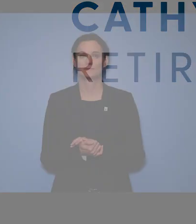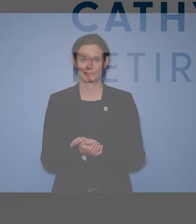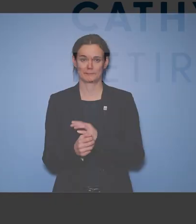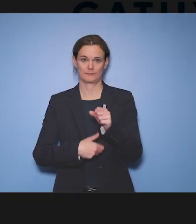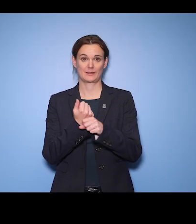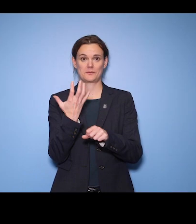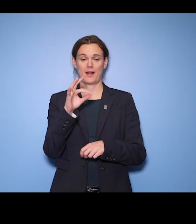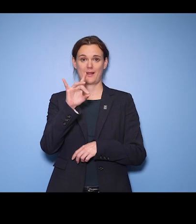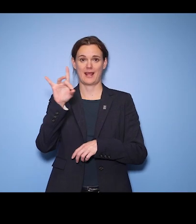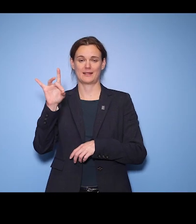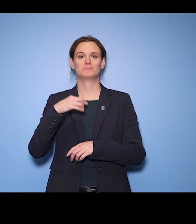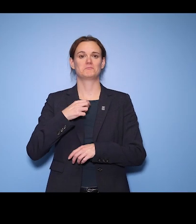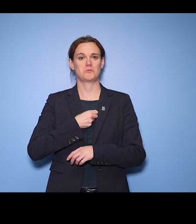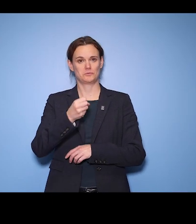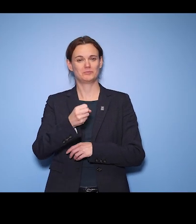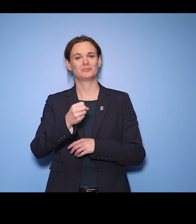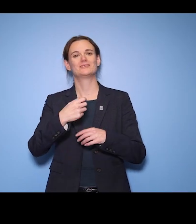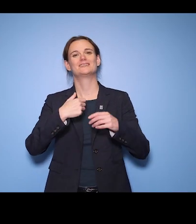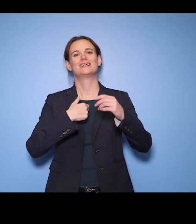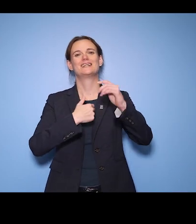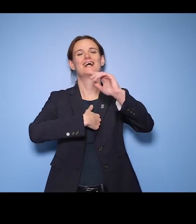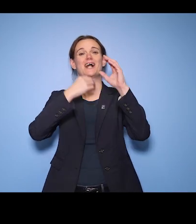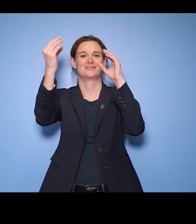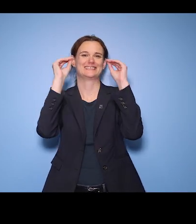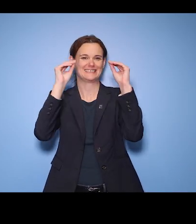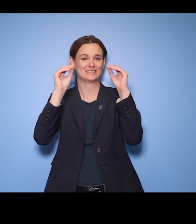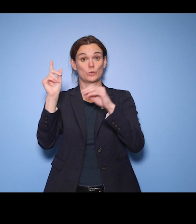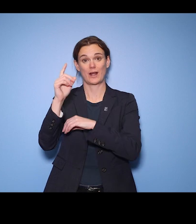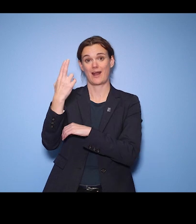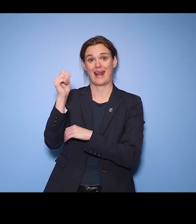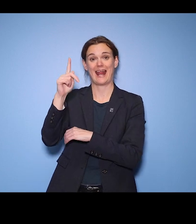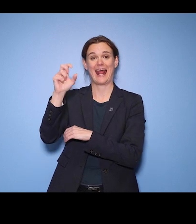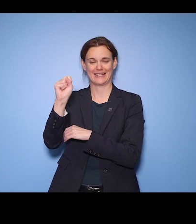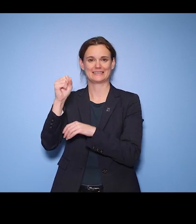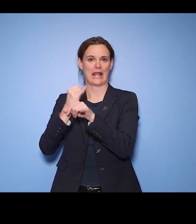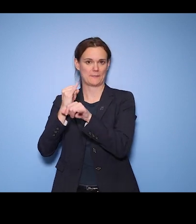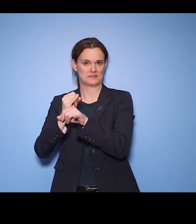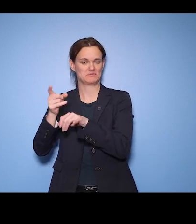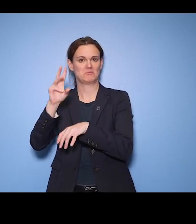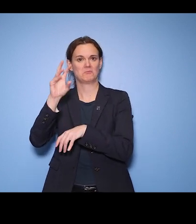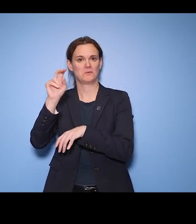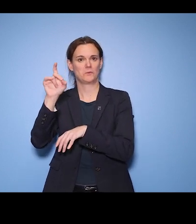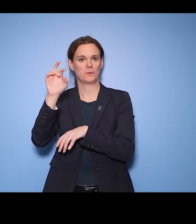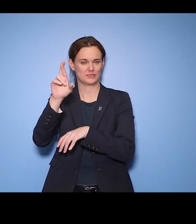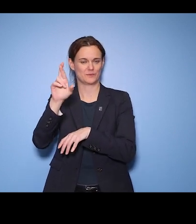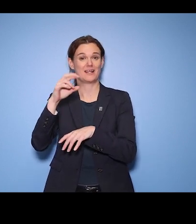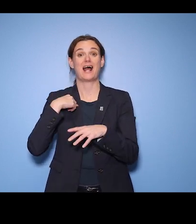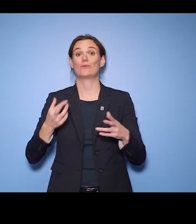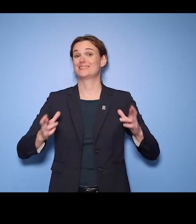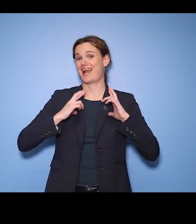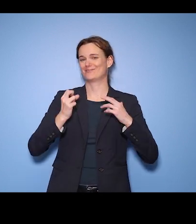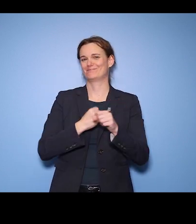In 1988, I joined the college as a faculty member at Hants campus in Windsor Nova Scotia and retired